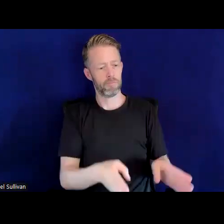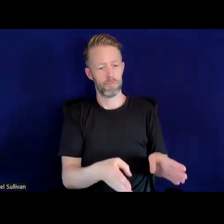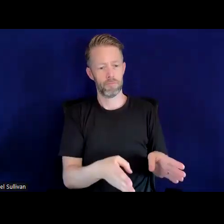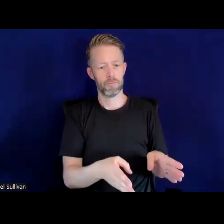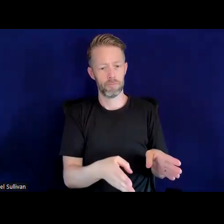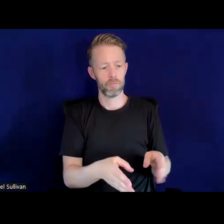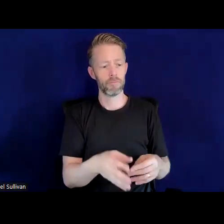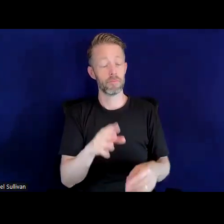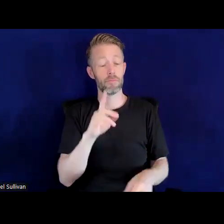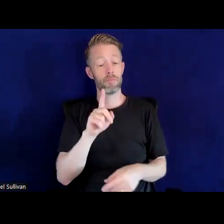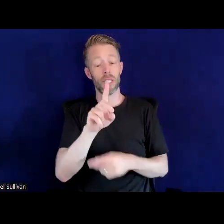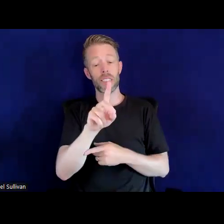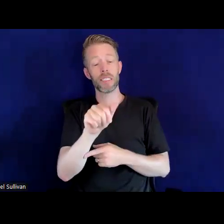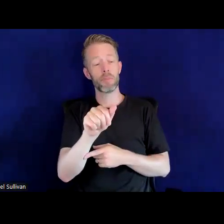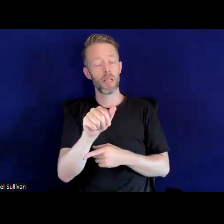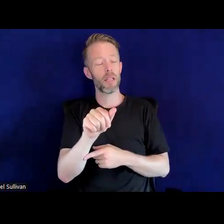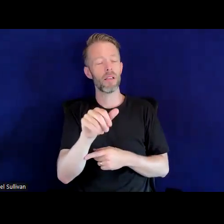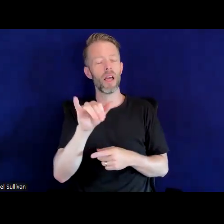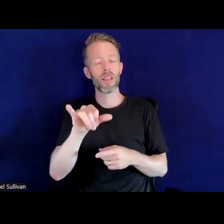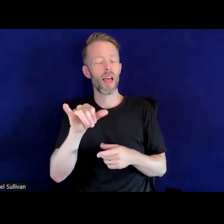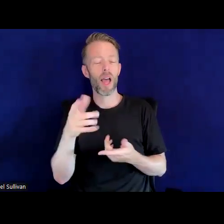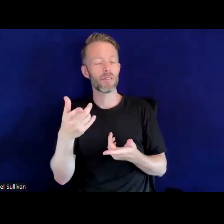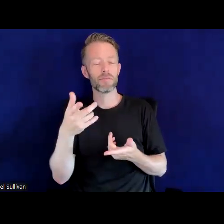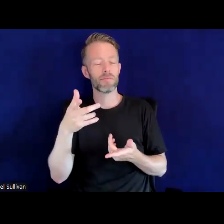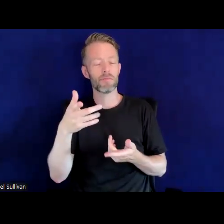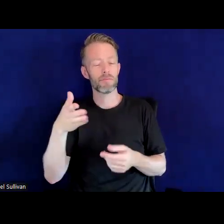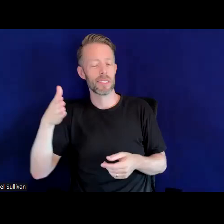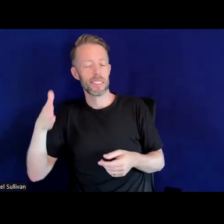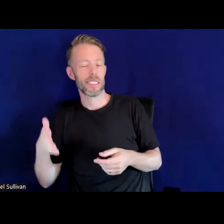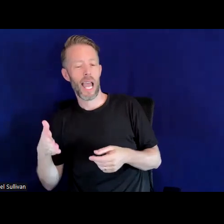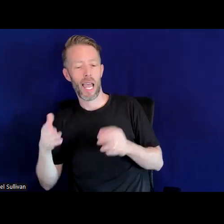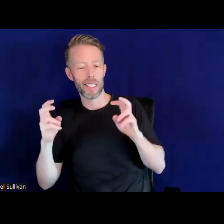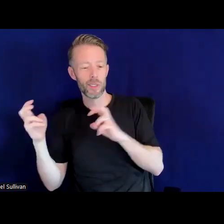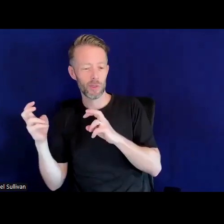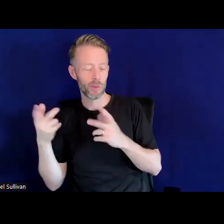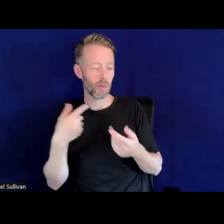meet people as people and the disability was just a side issue, and for me, that helped me with my own personal